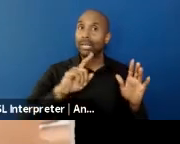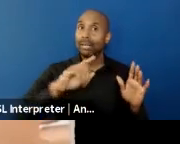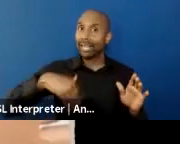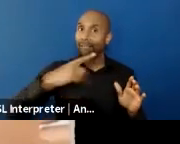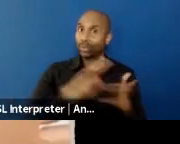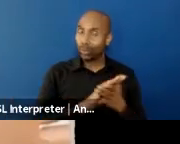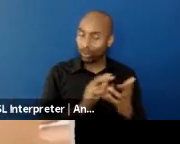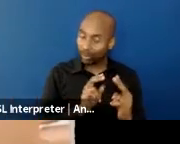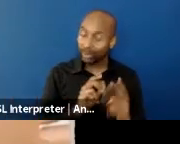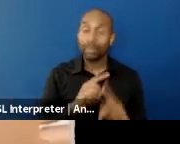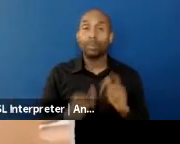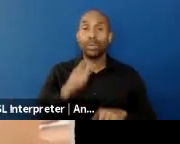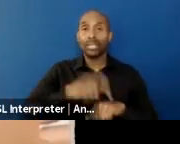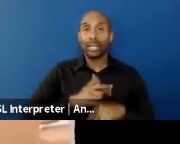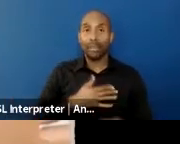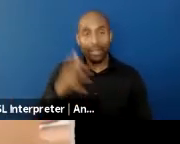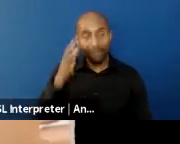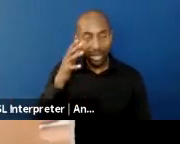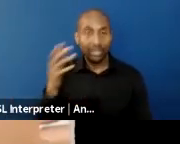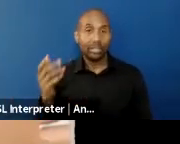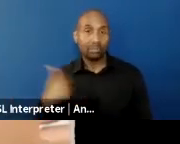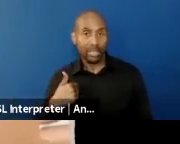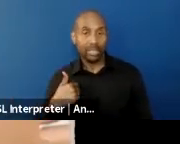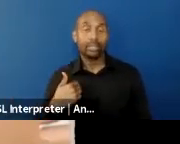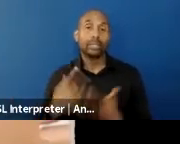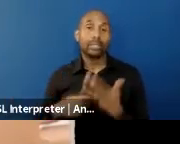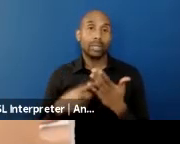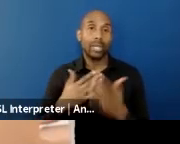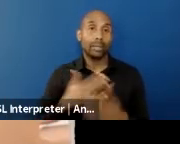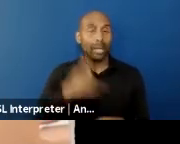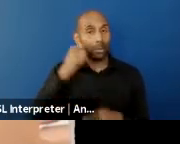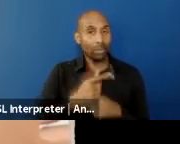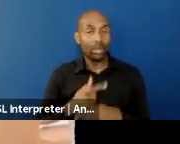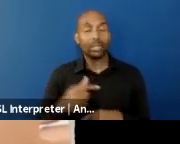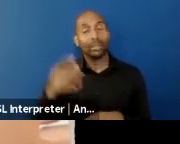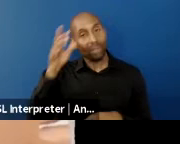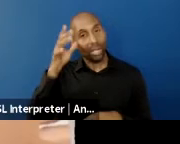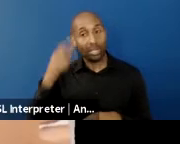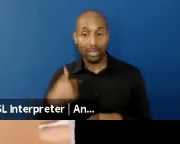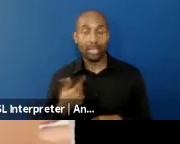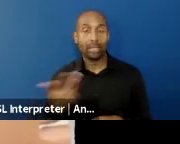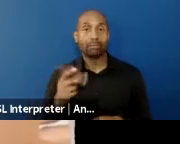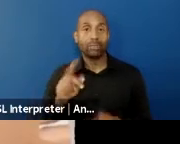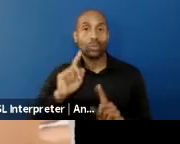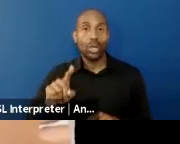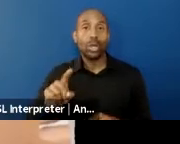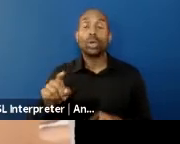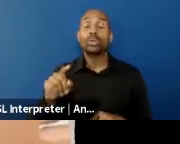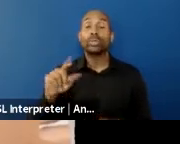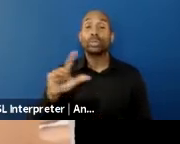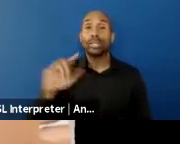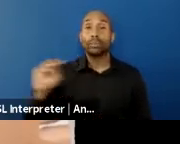We would go at night sometimes. And my dad had a specific ice cream. Would go next to where Bergers cookies was at.